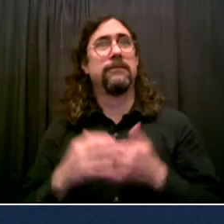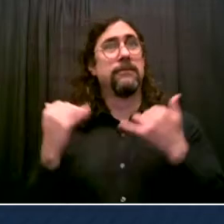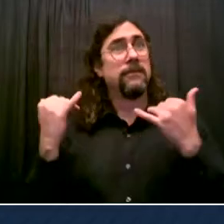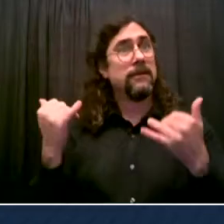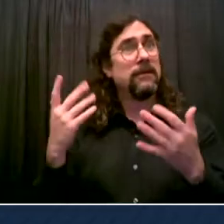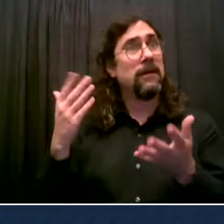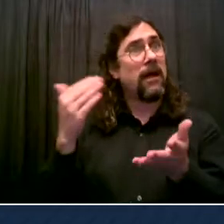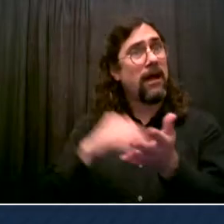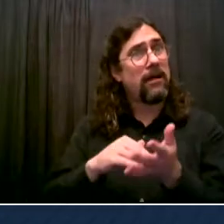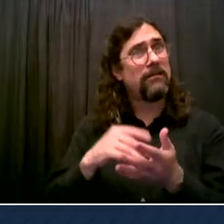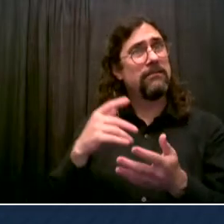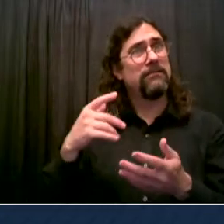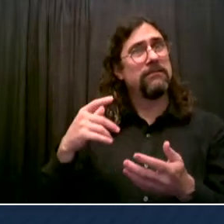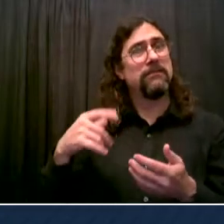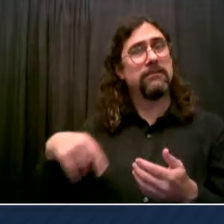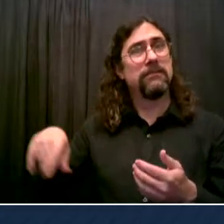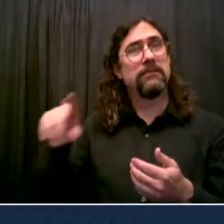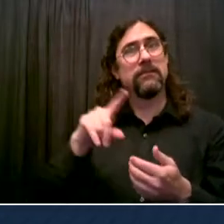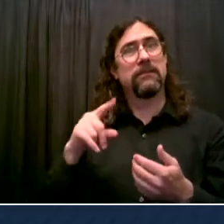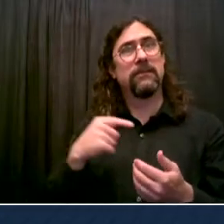GOING UP.